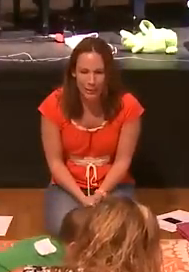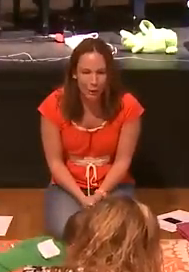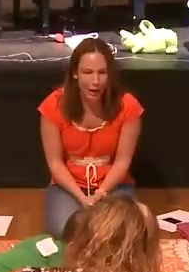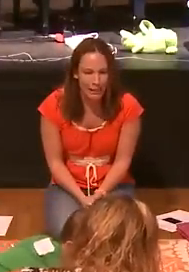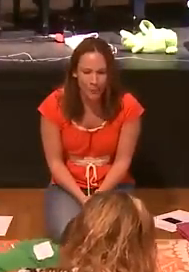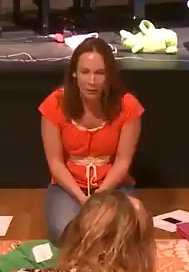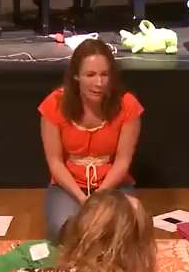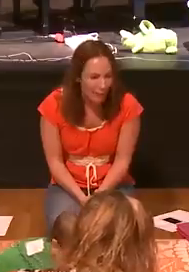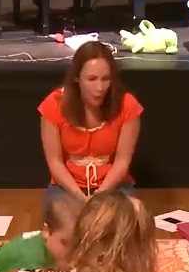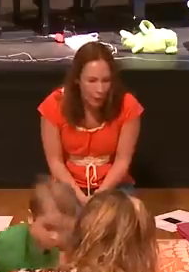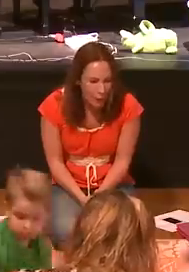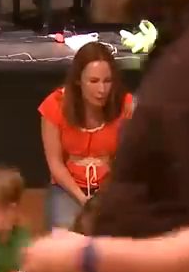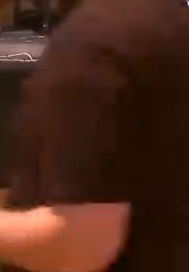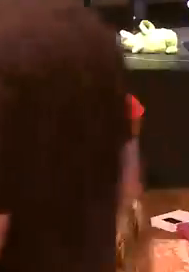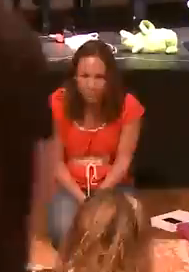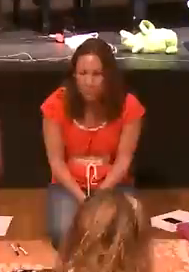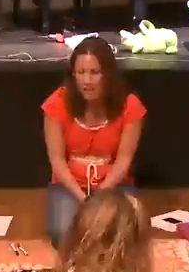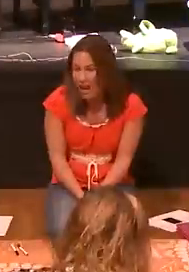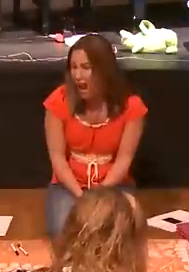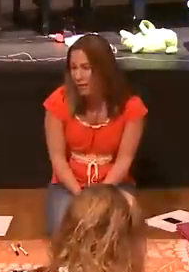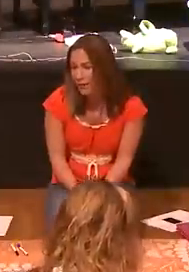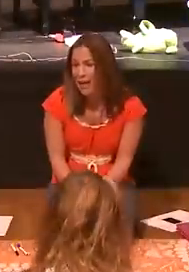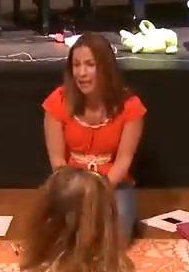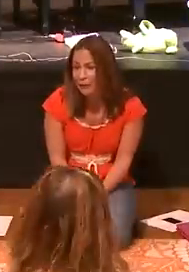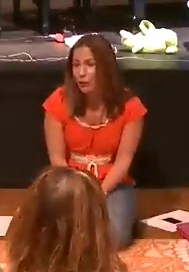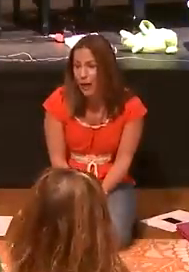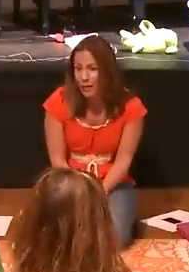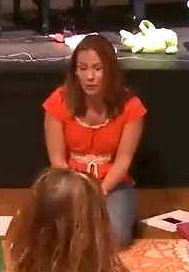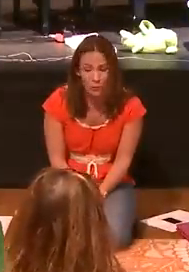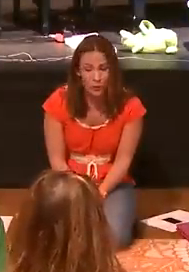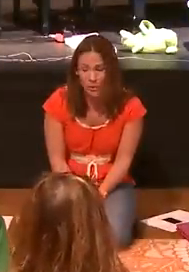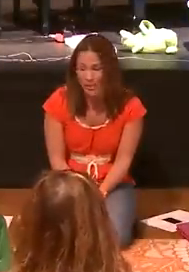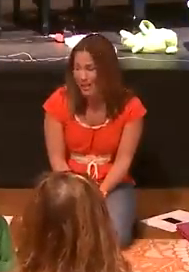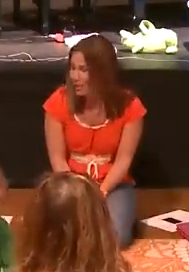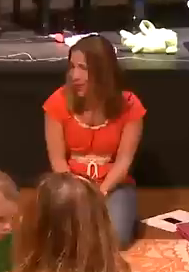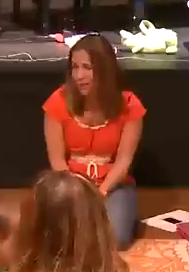Some are eating crayons, some are cleaning up crayons, and if you've got an older one who just wants to hang out and color